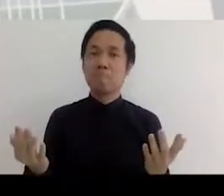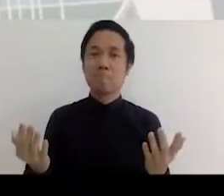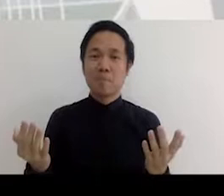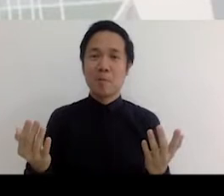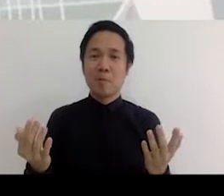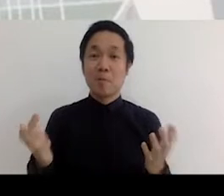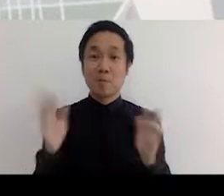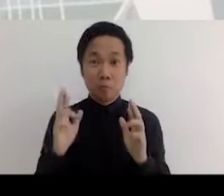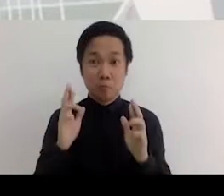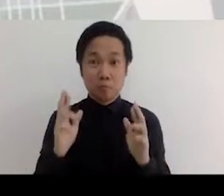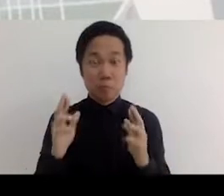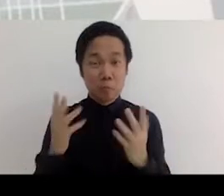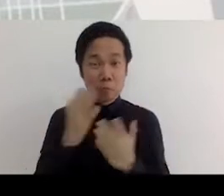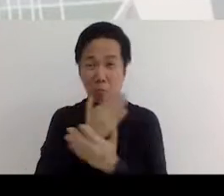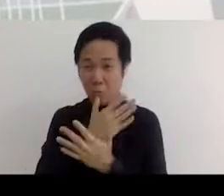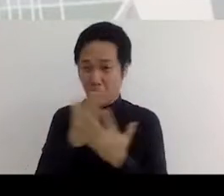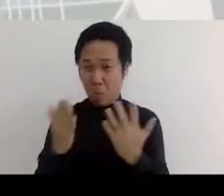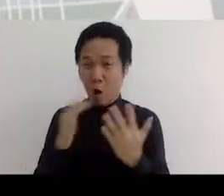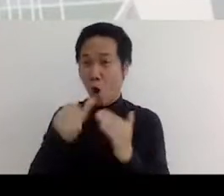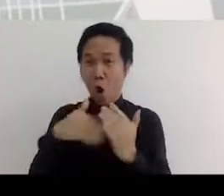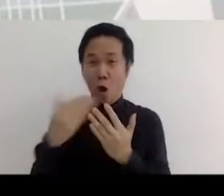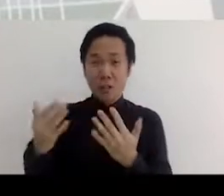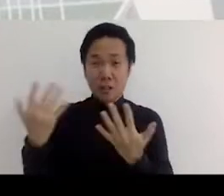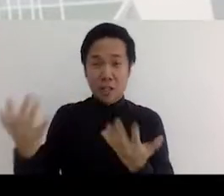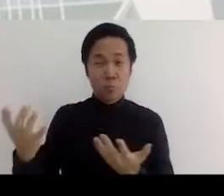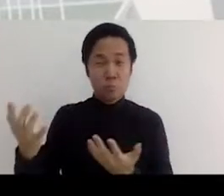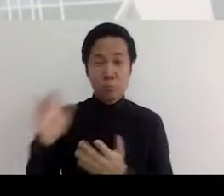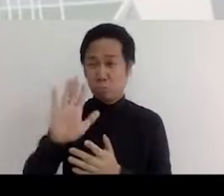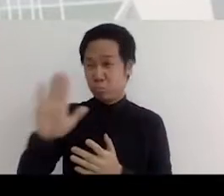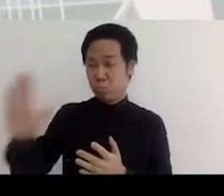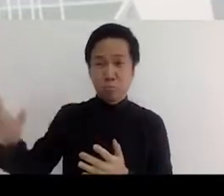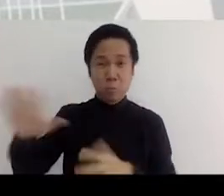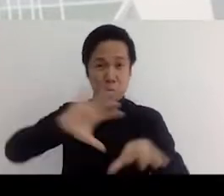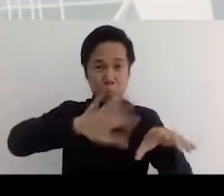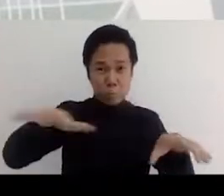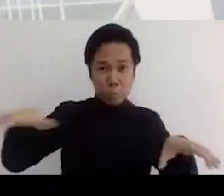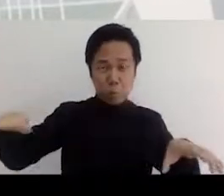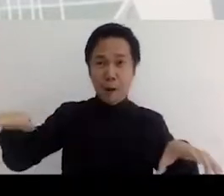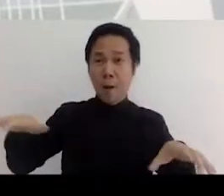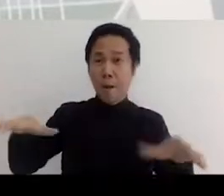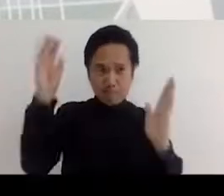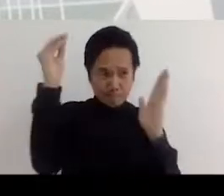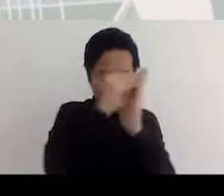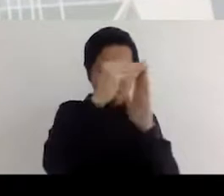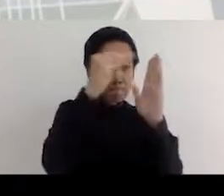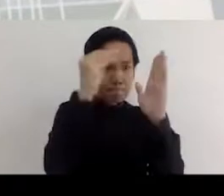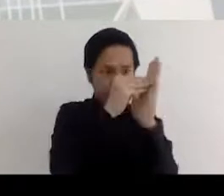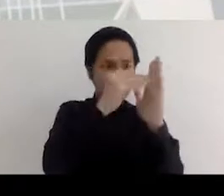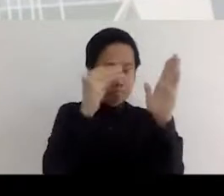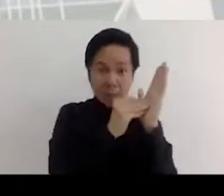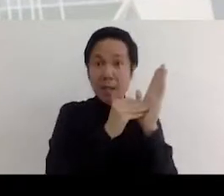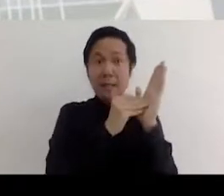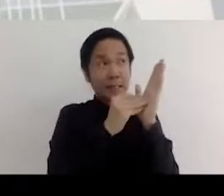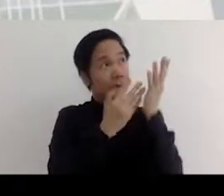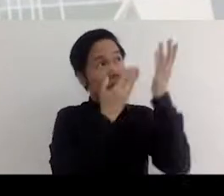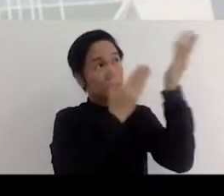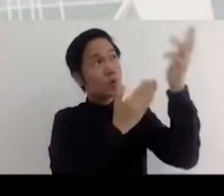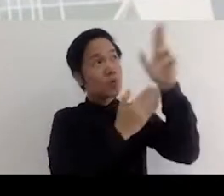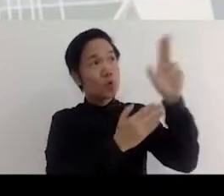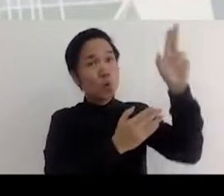The last person who was going to intervene is Miss Dipawali Sharma, from Deafway Project,